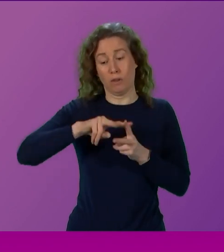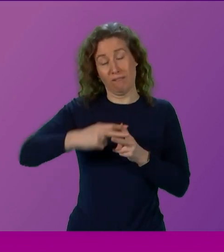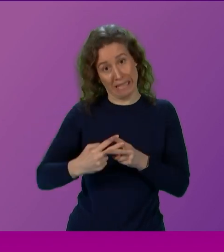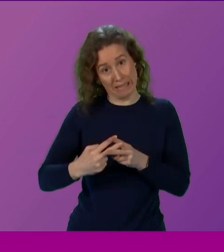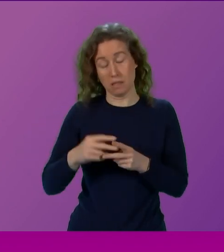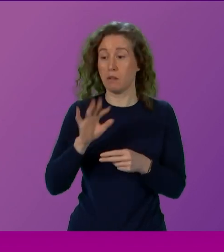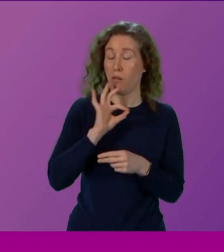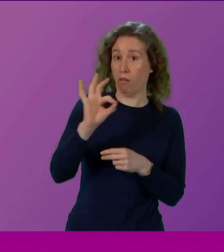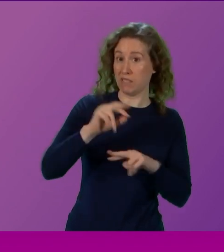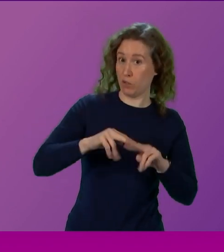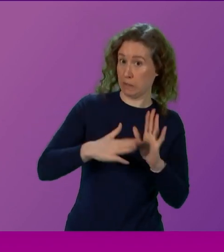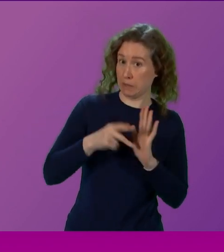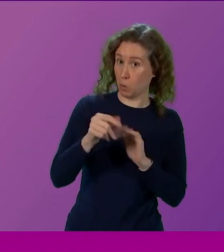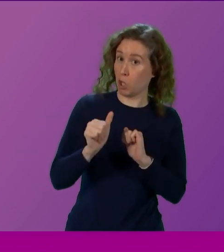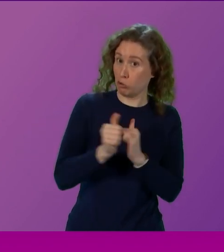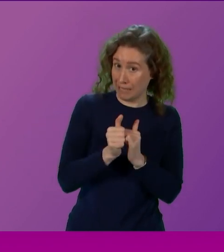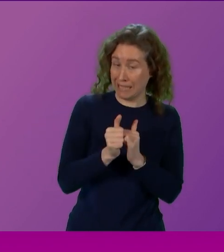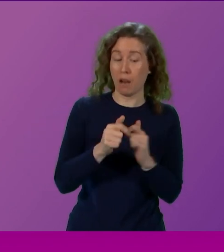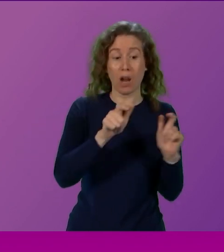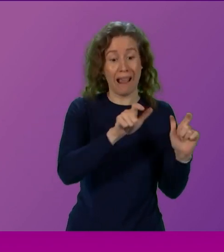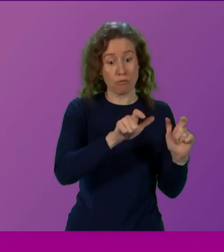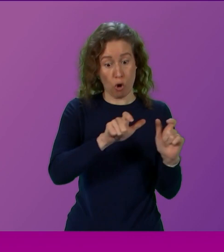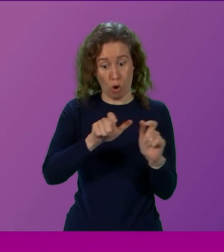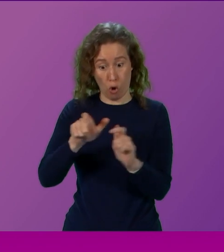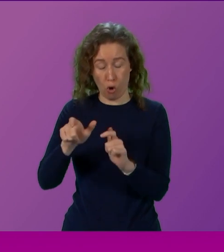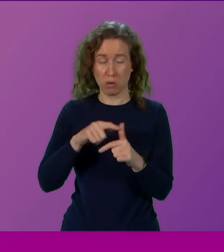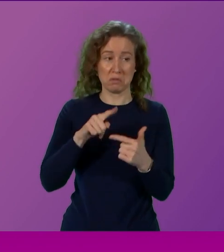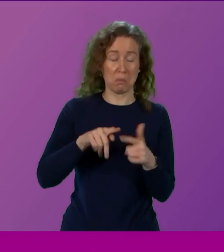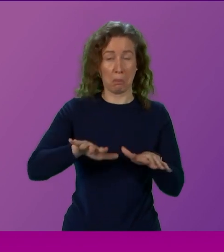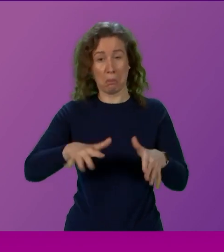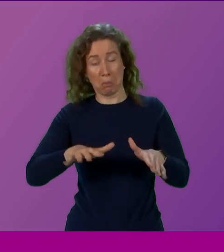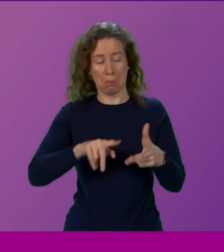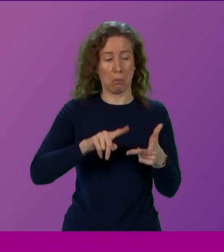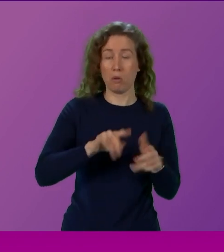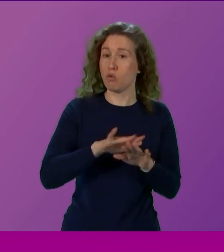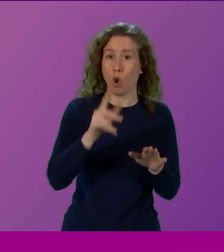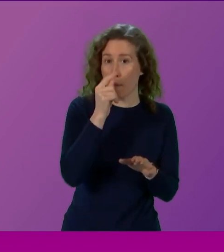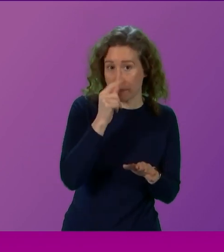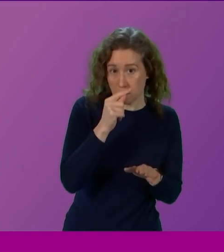Does the First Minister agree that continuity, mediocrity and incompetence will not cut it?